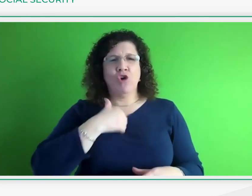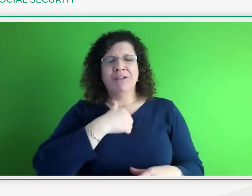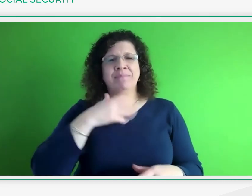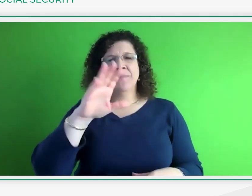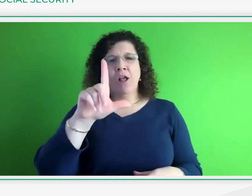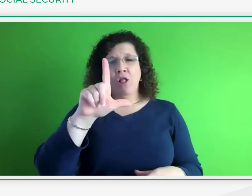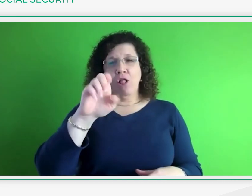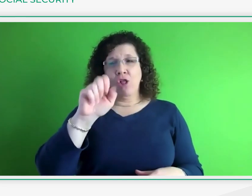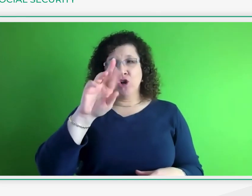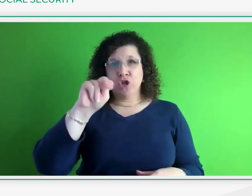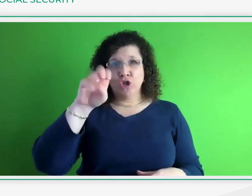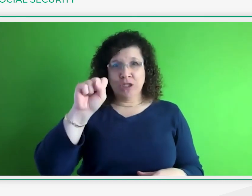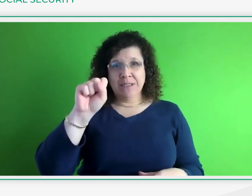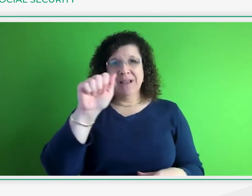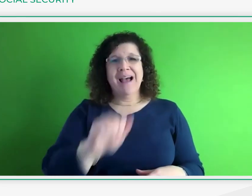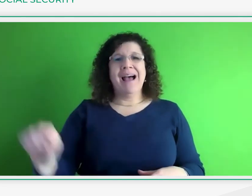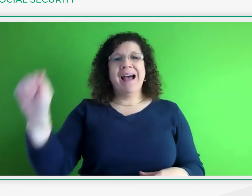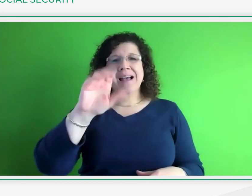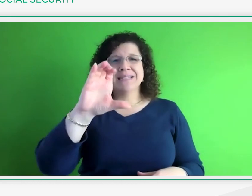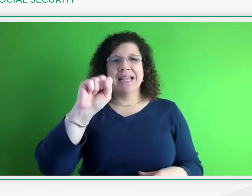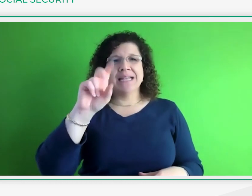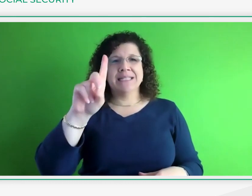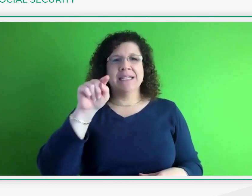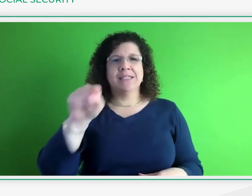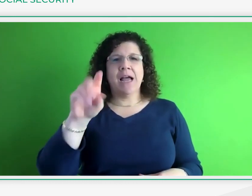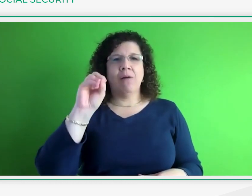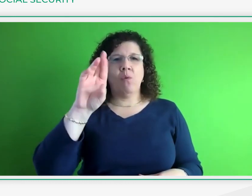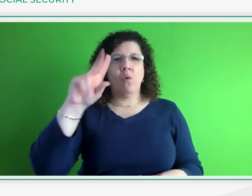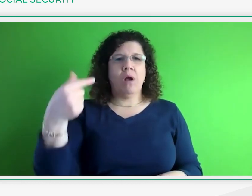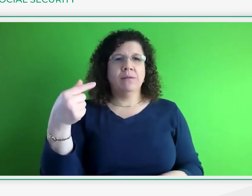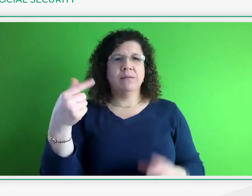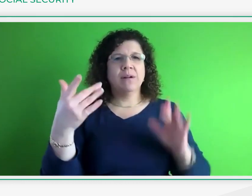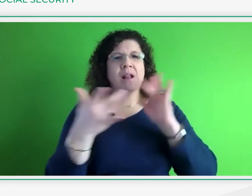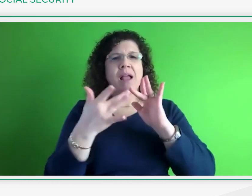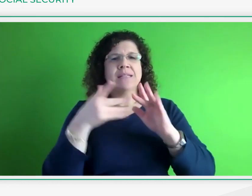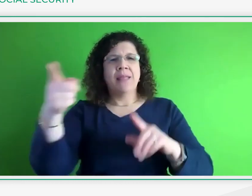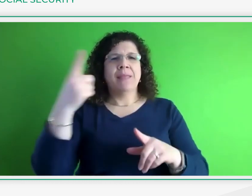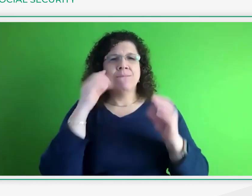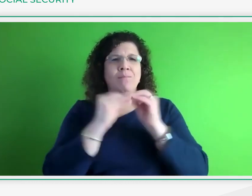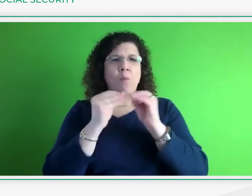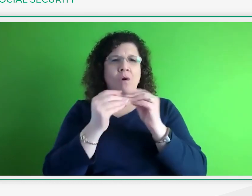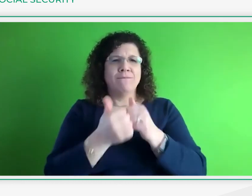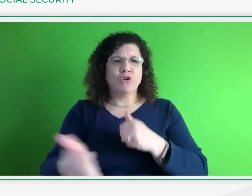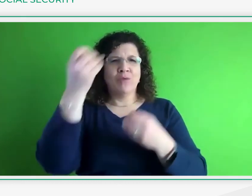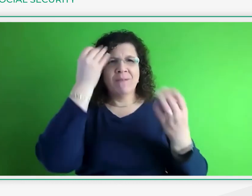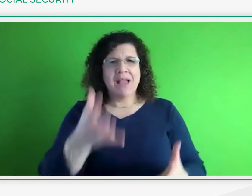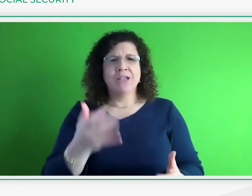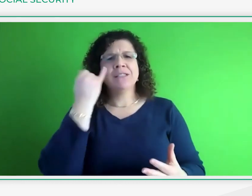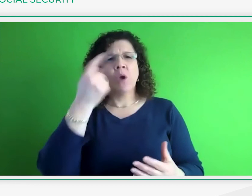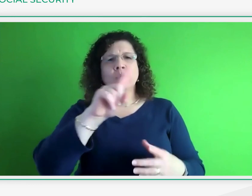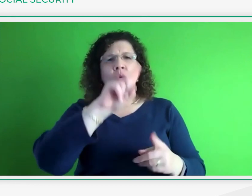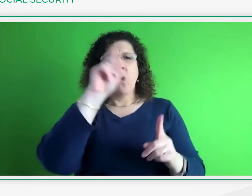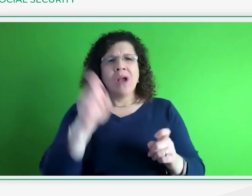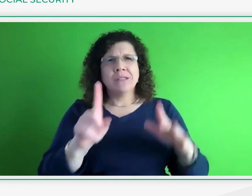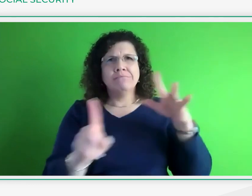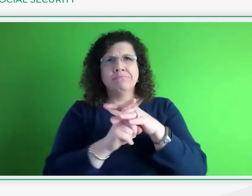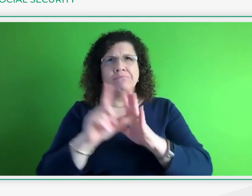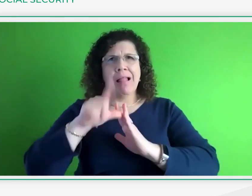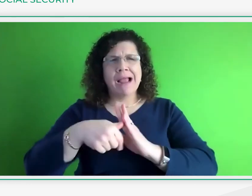. . . CSD Learns at learns@csd.org to learn more.